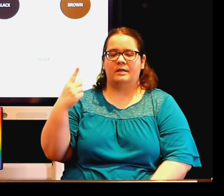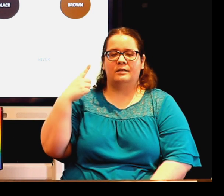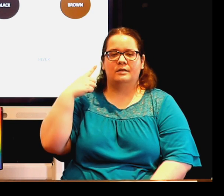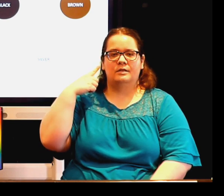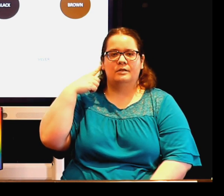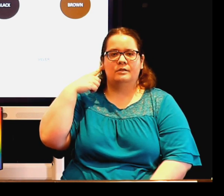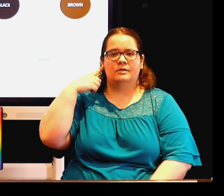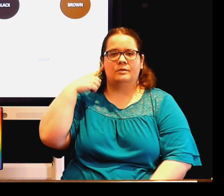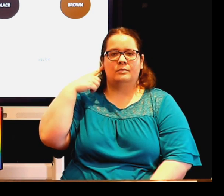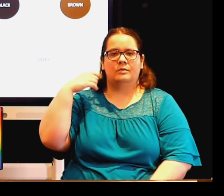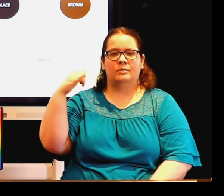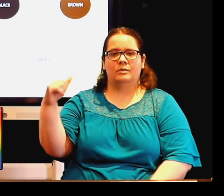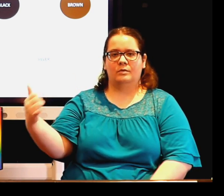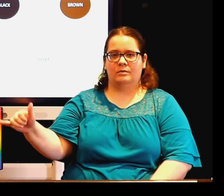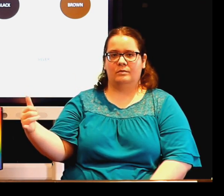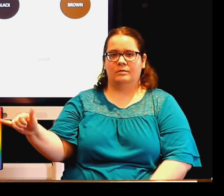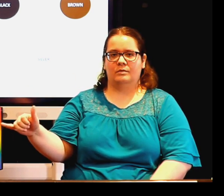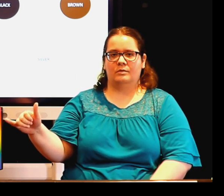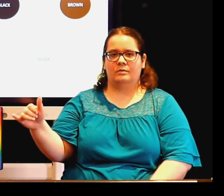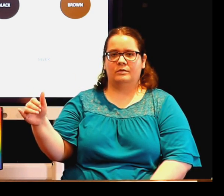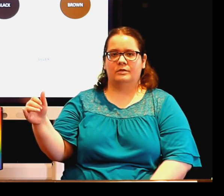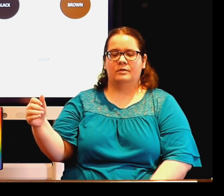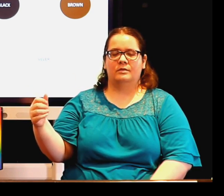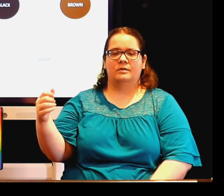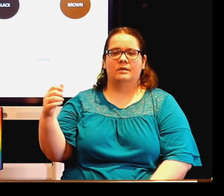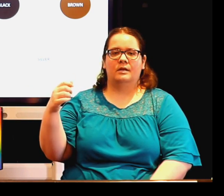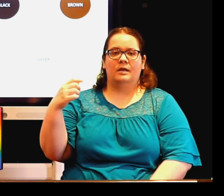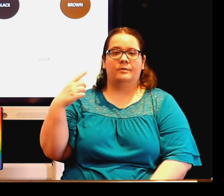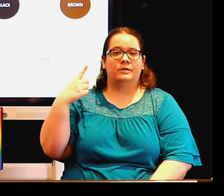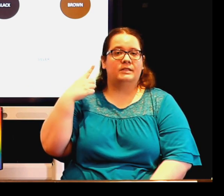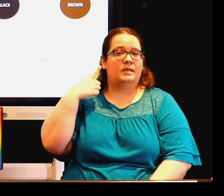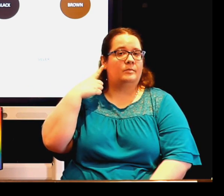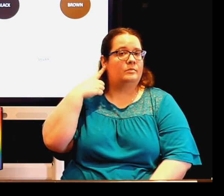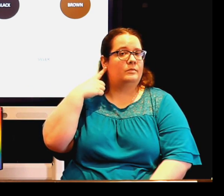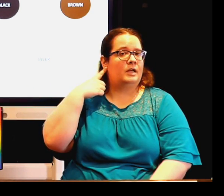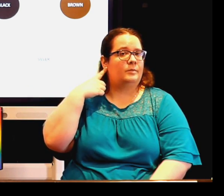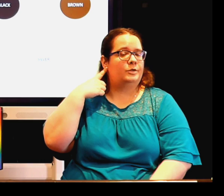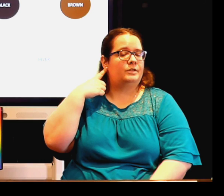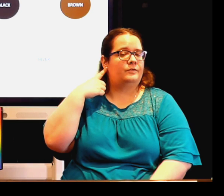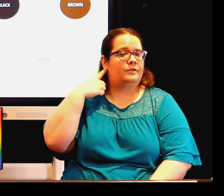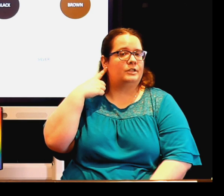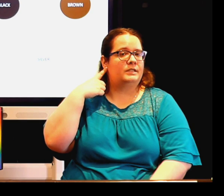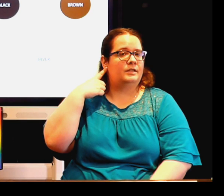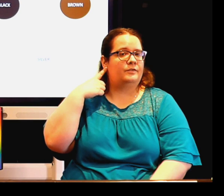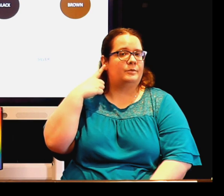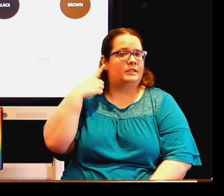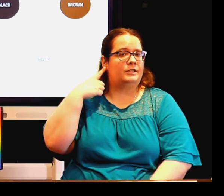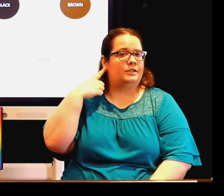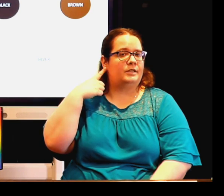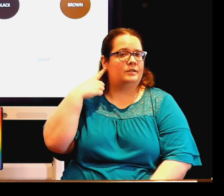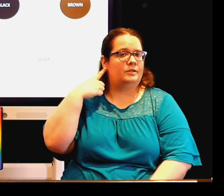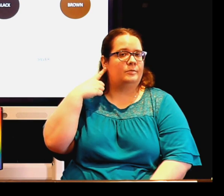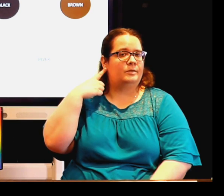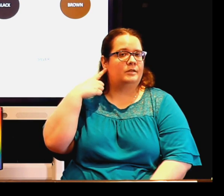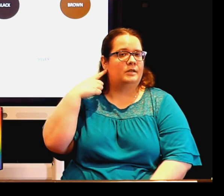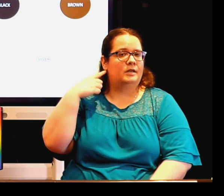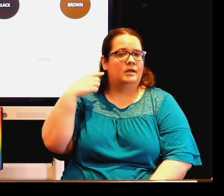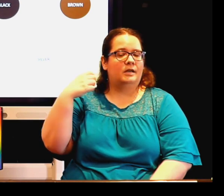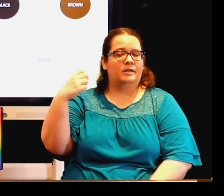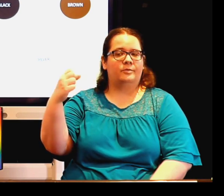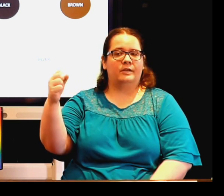so gold. And we do the same kind of motion for silver. We touch our earlobe and then bring it